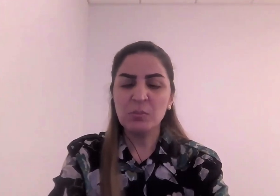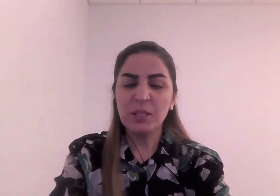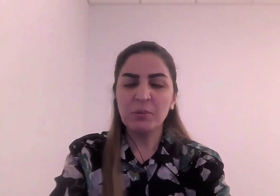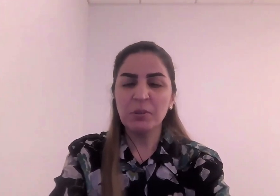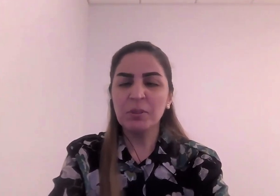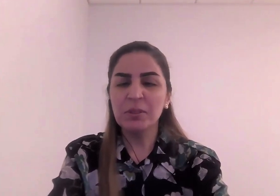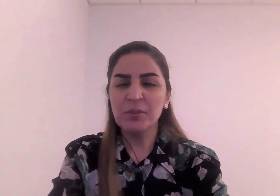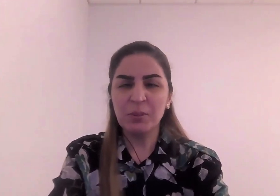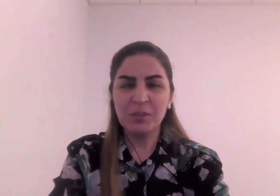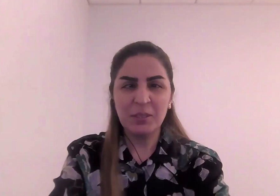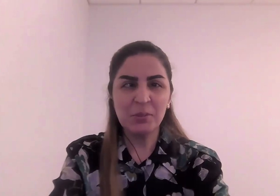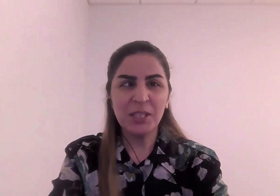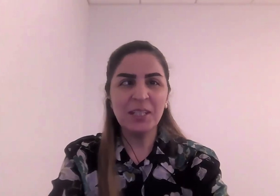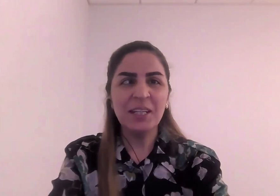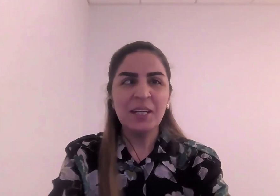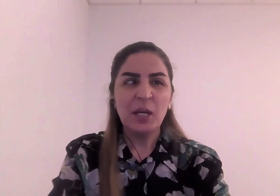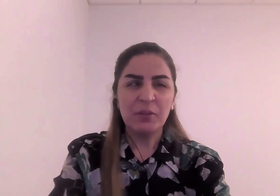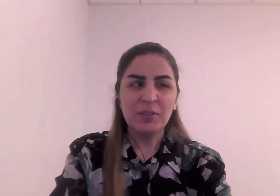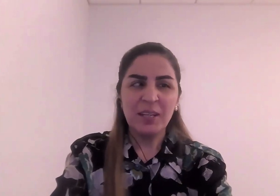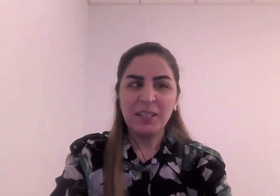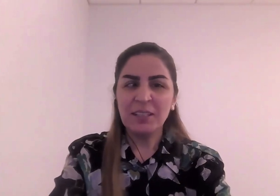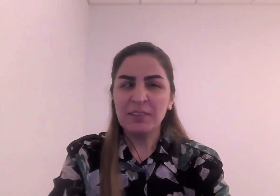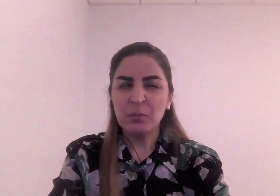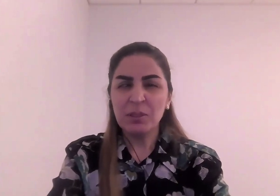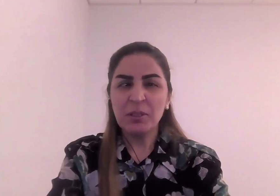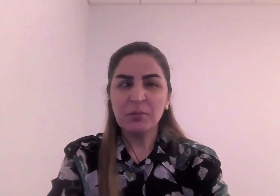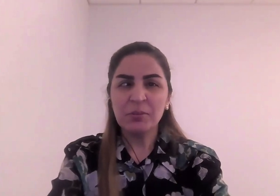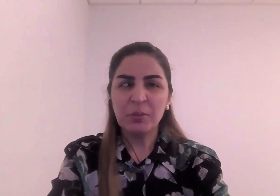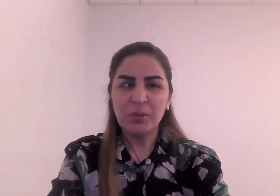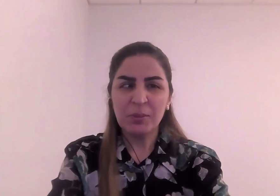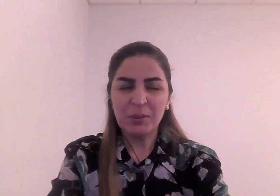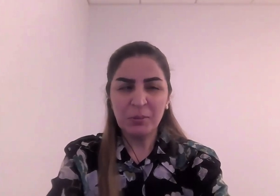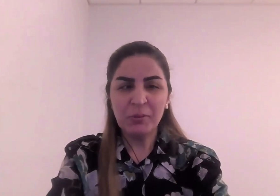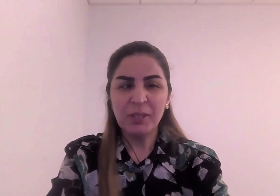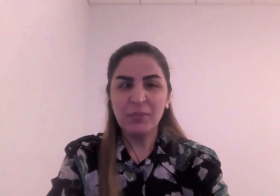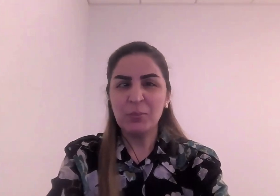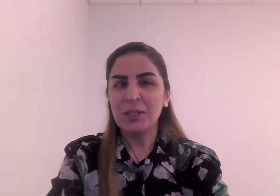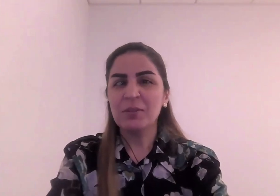global Disability Inclusion. I